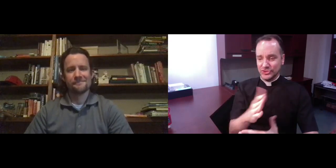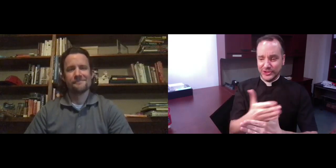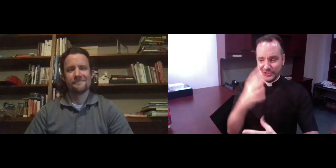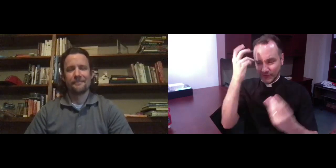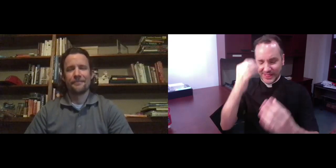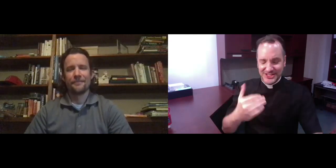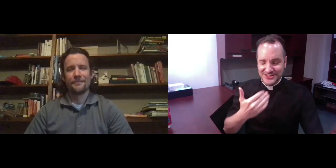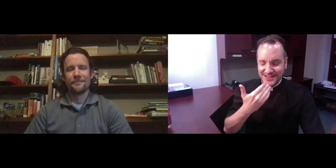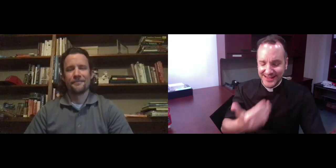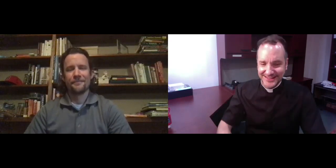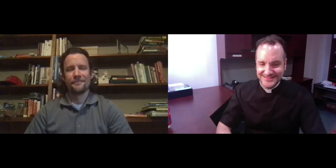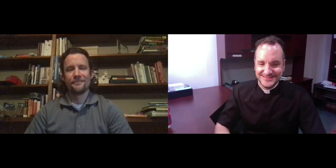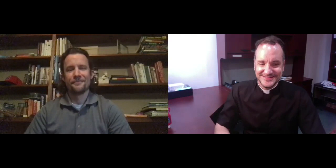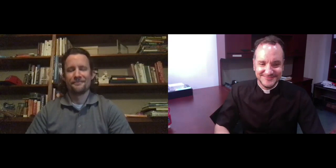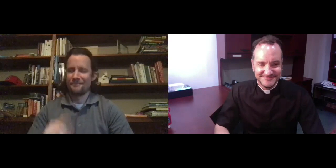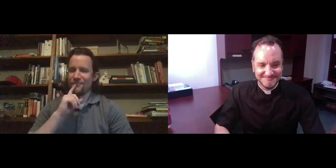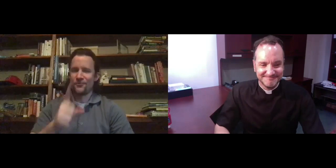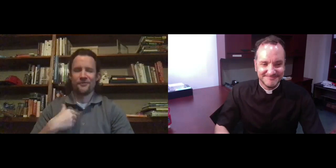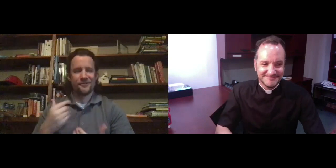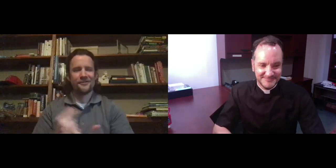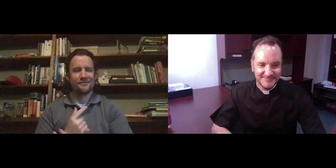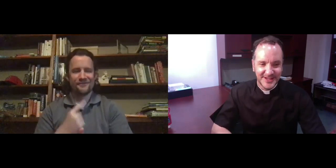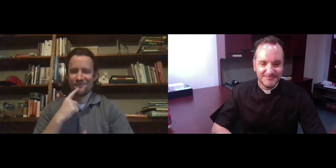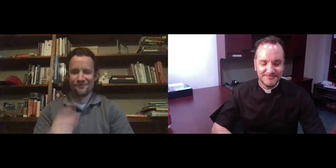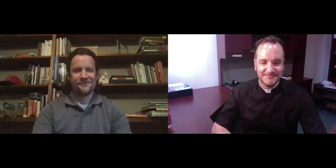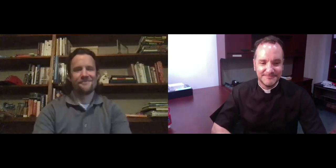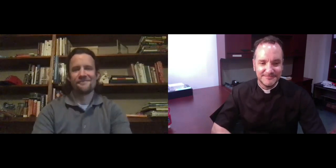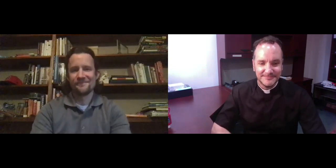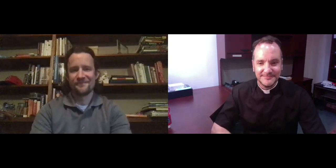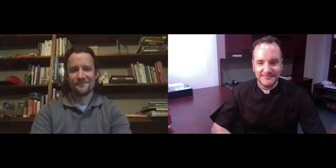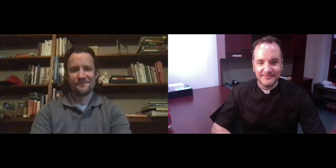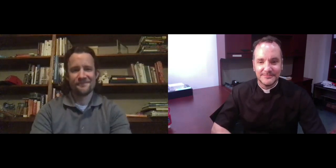go ahead and share with us the readings and reflections for today.